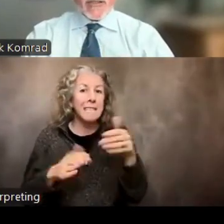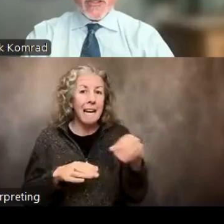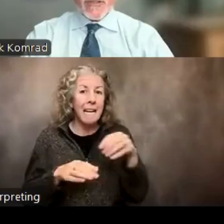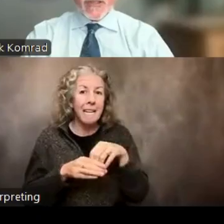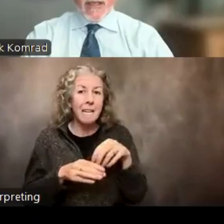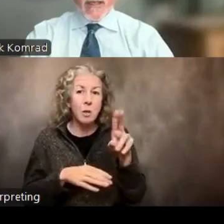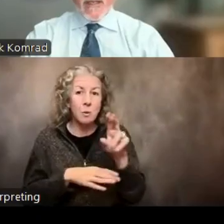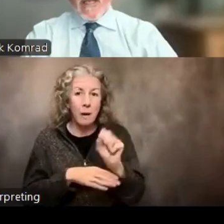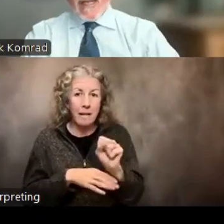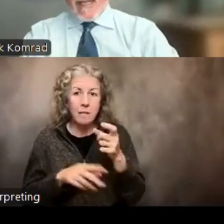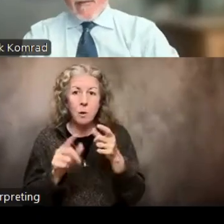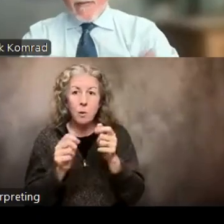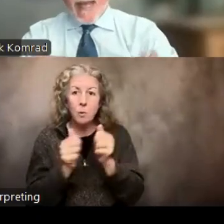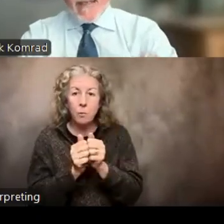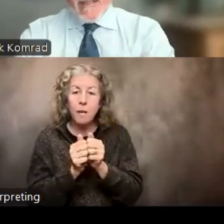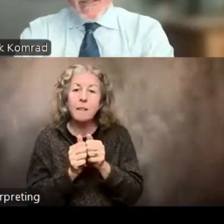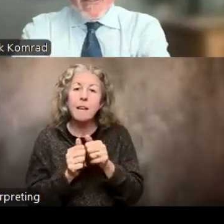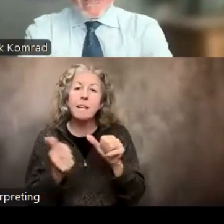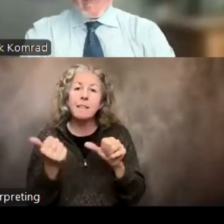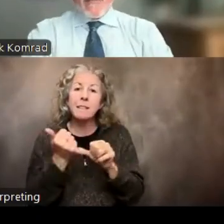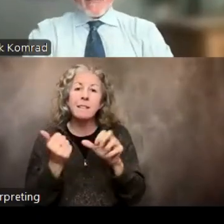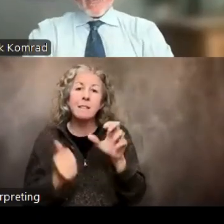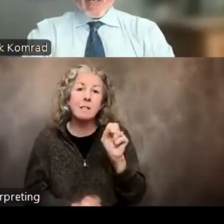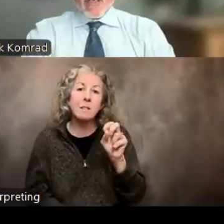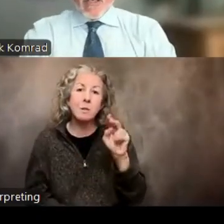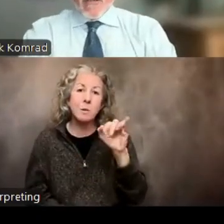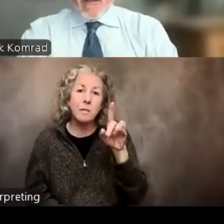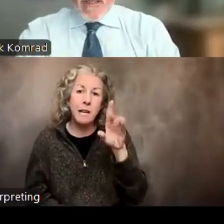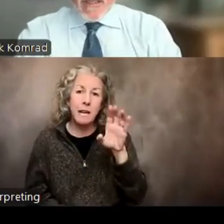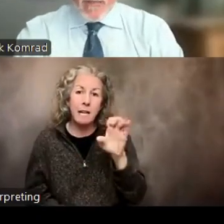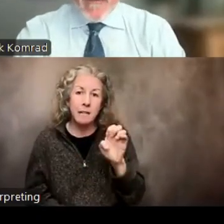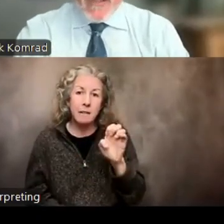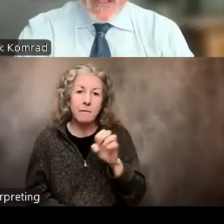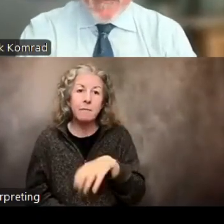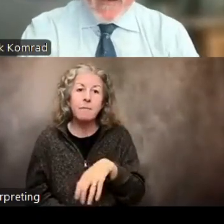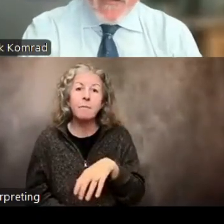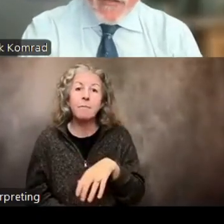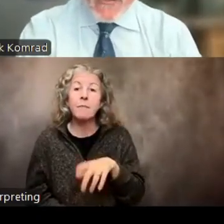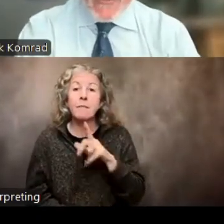suicide. In fact, it turns out there are, we've discovered 30